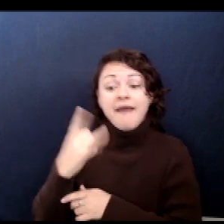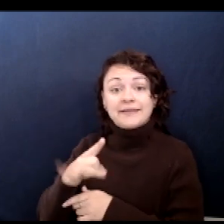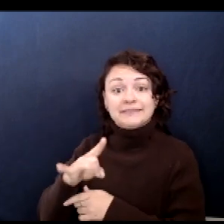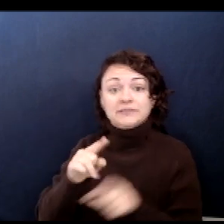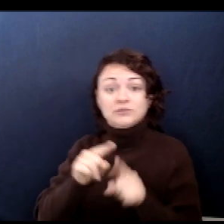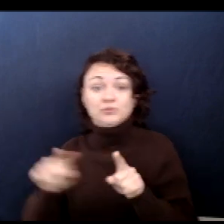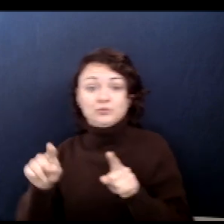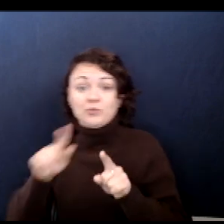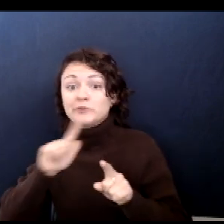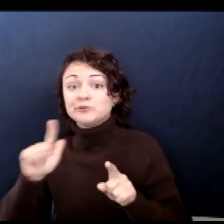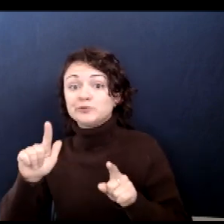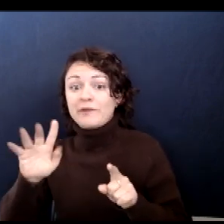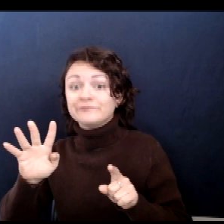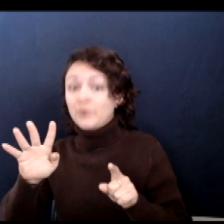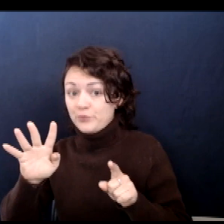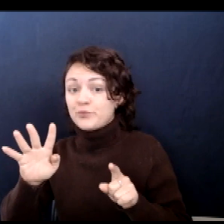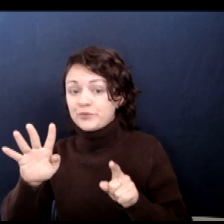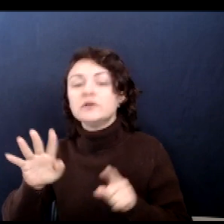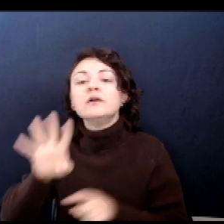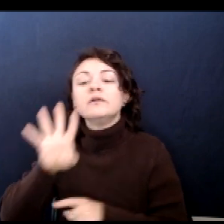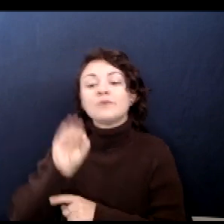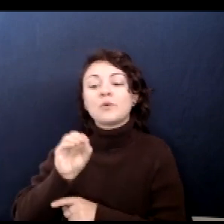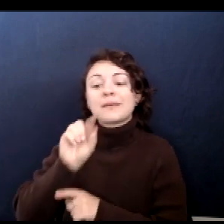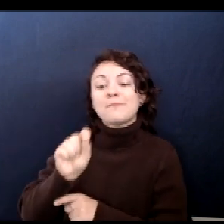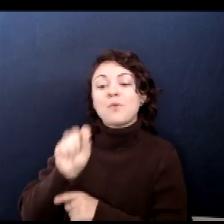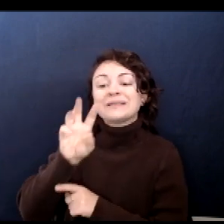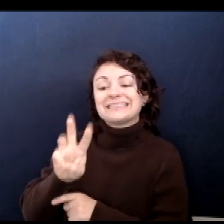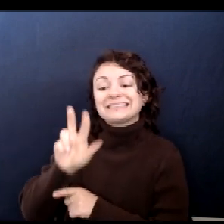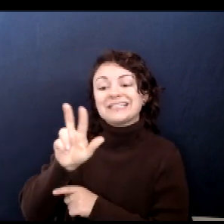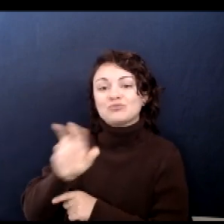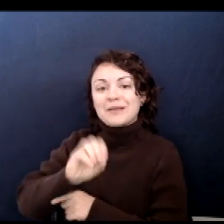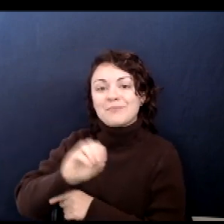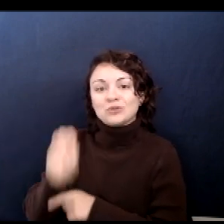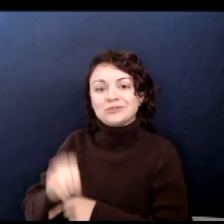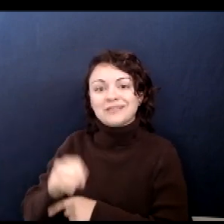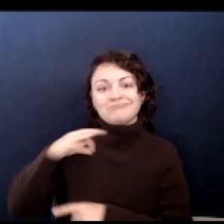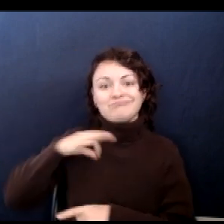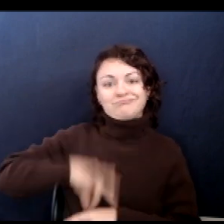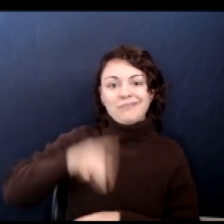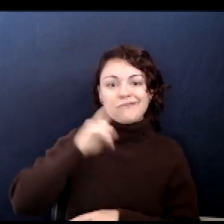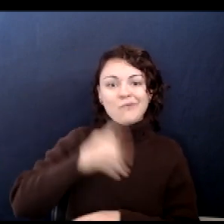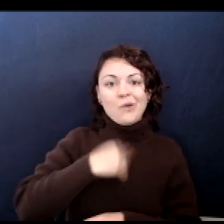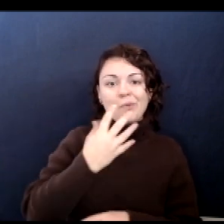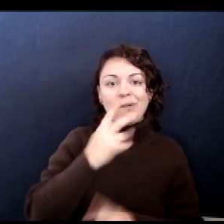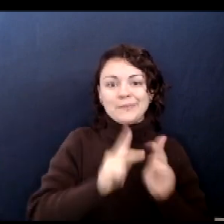there is a 40.63% advantage for white recipients.